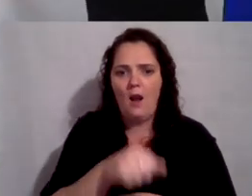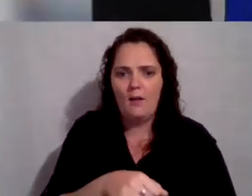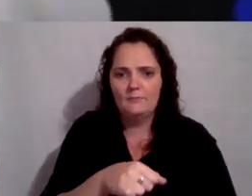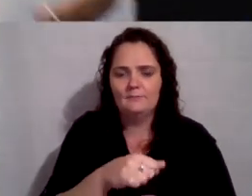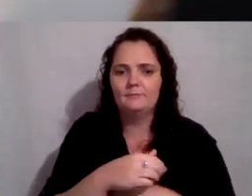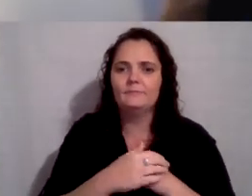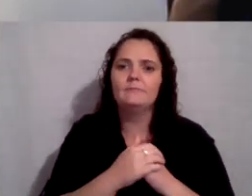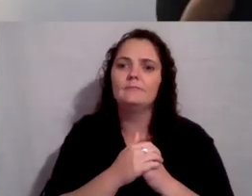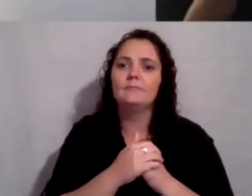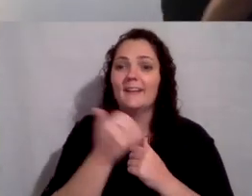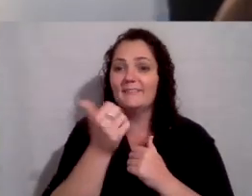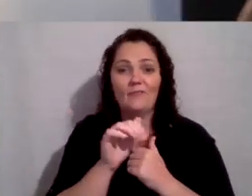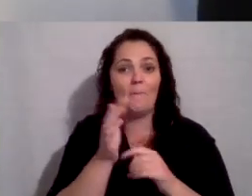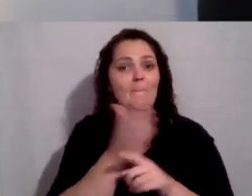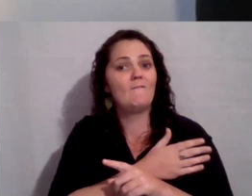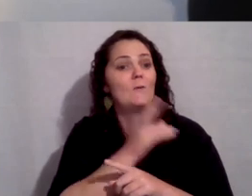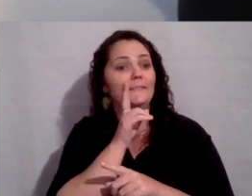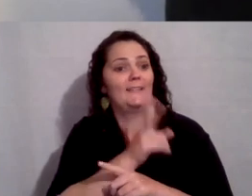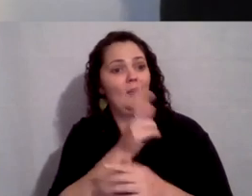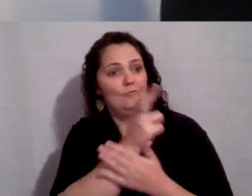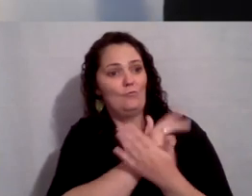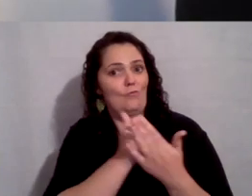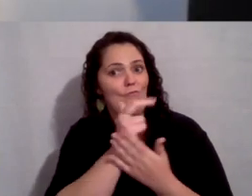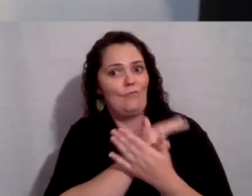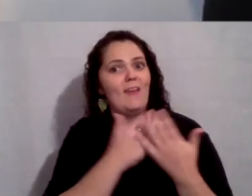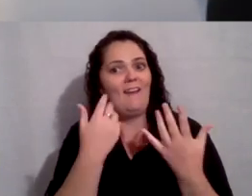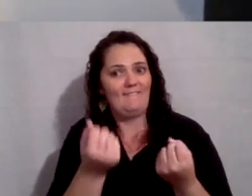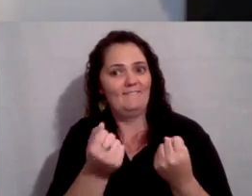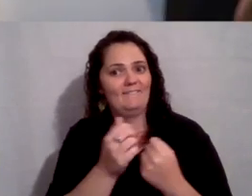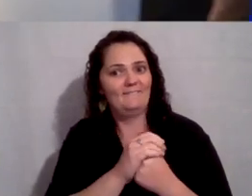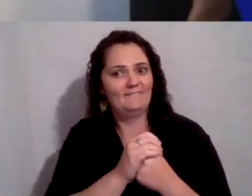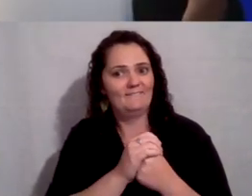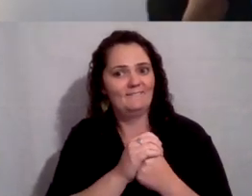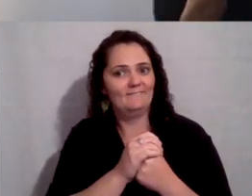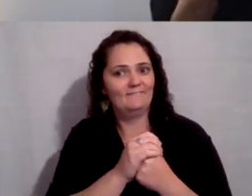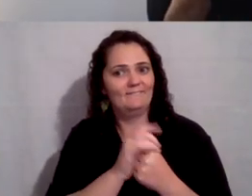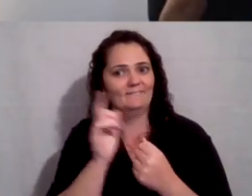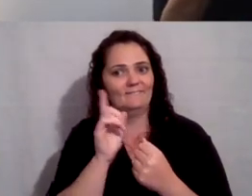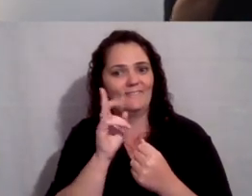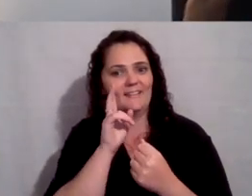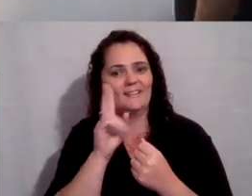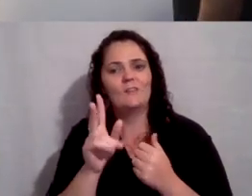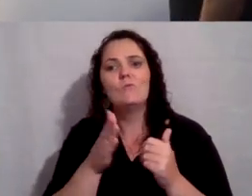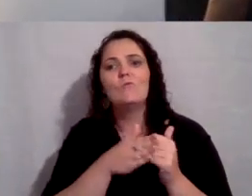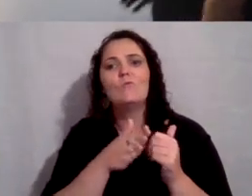now, so I'm still going to see the previous drawing that's pulling back like that and I'm going to see the new drawing pulling